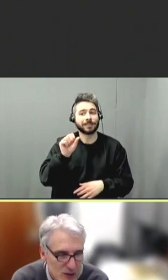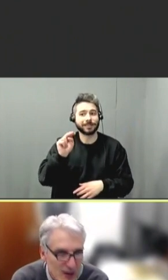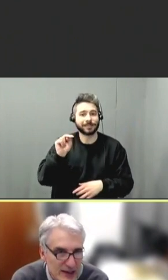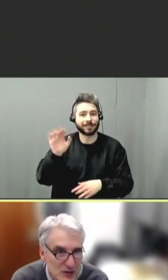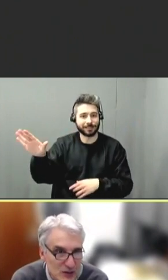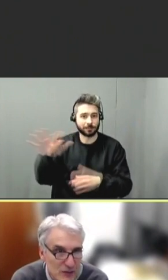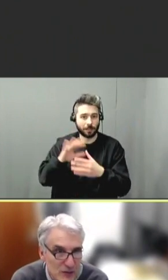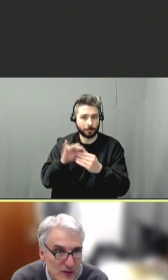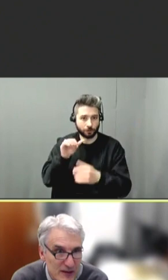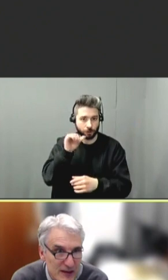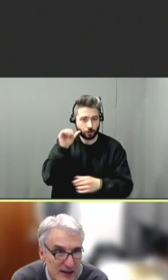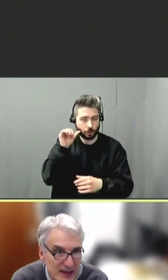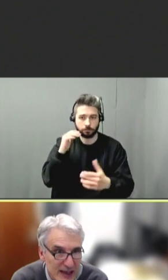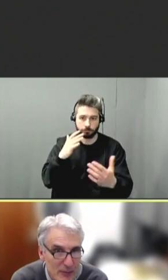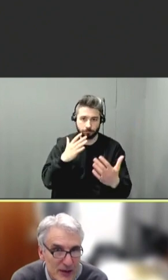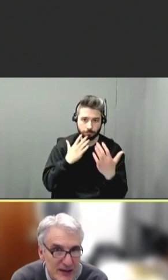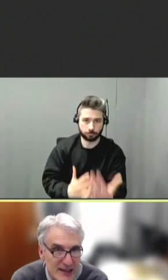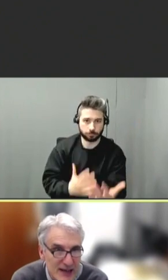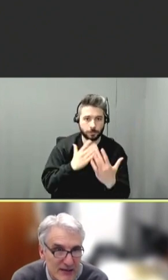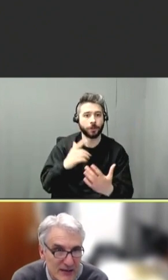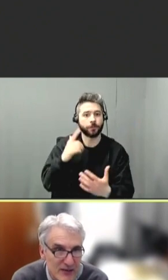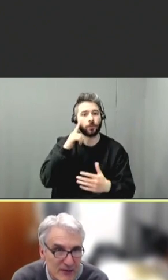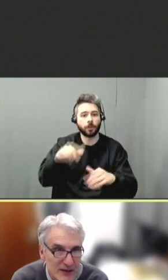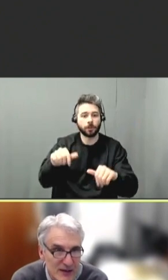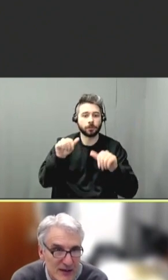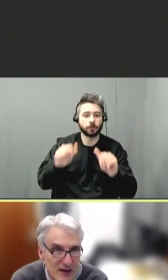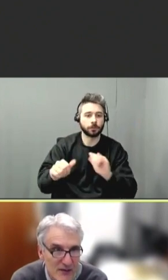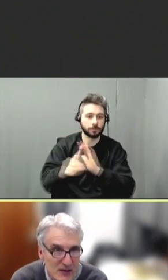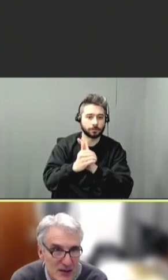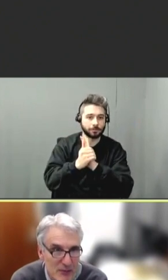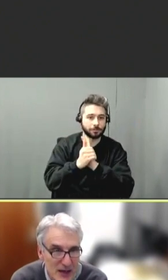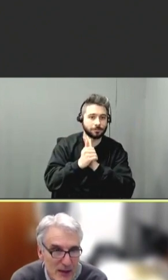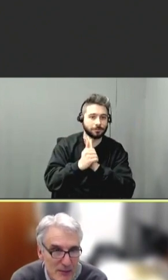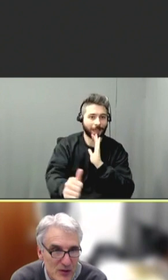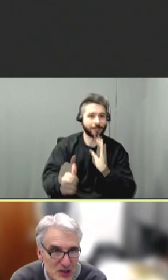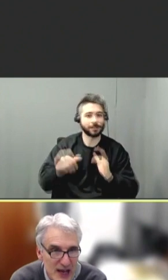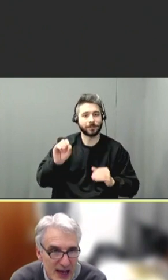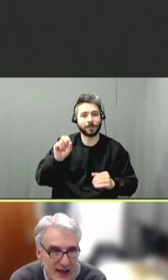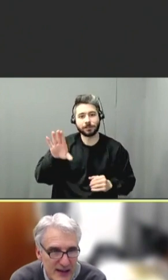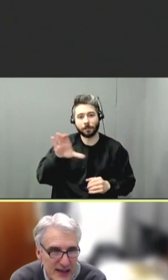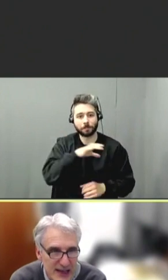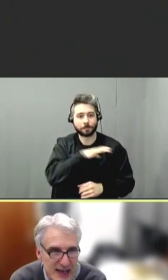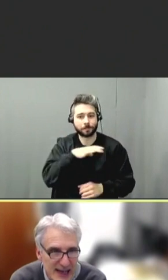gratitude for the capability and talents of the -- of the subcommittee members and the